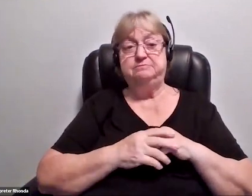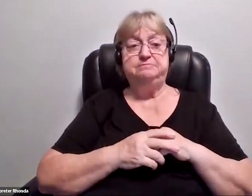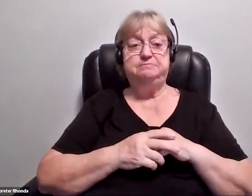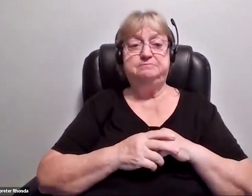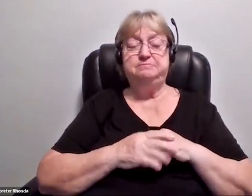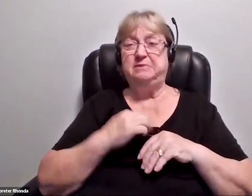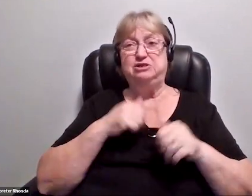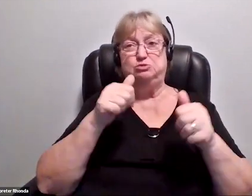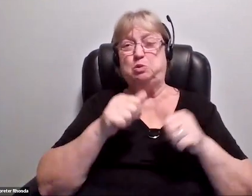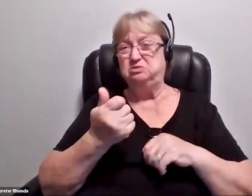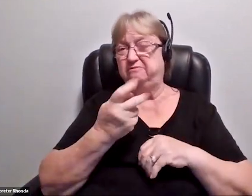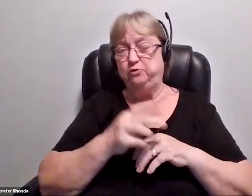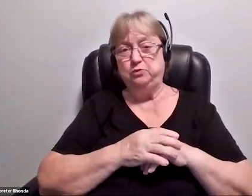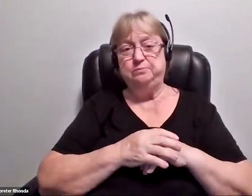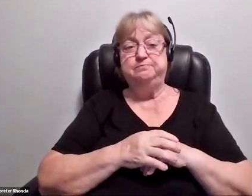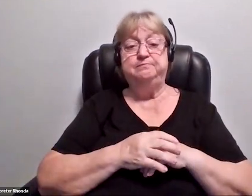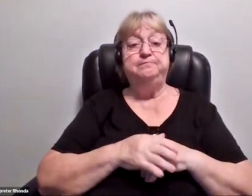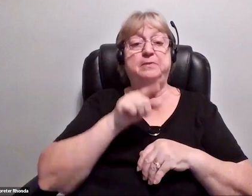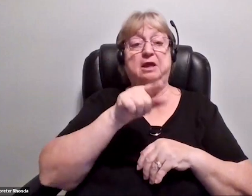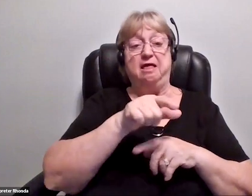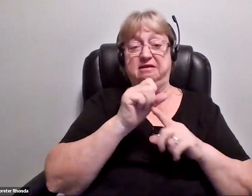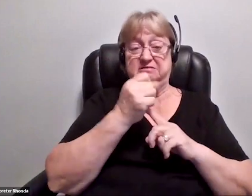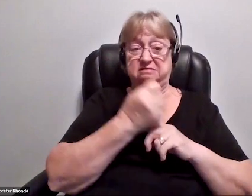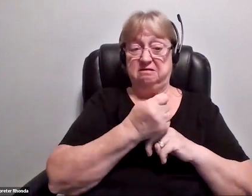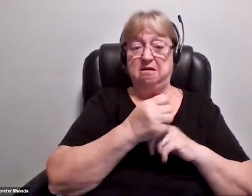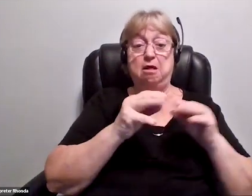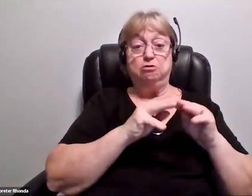In this scenario, museums are recognized as spaces